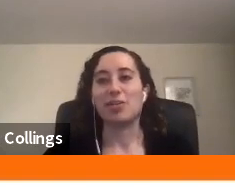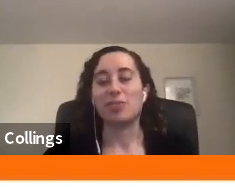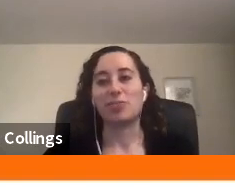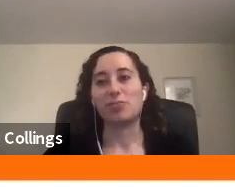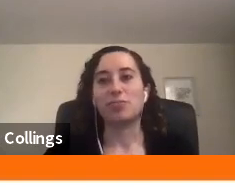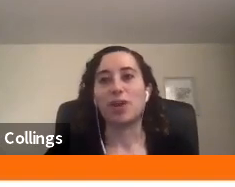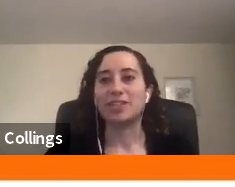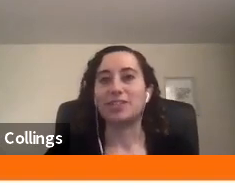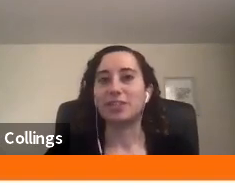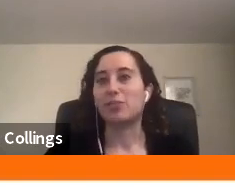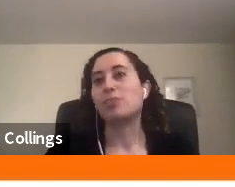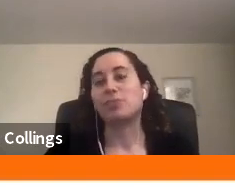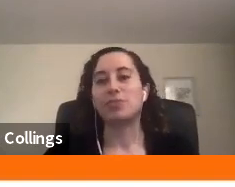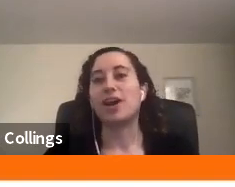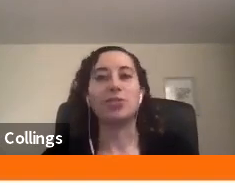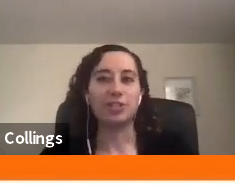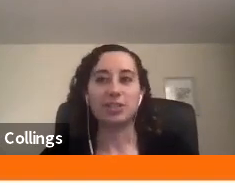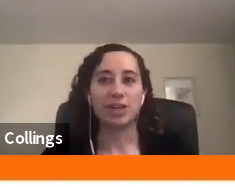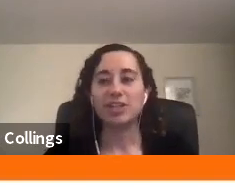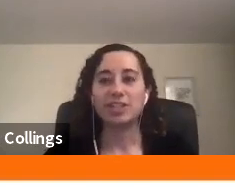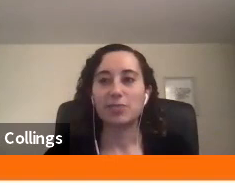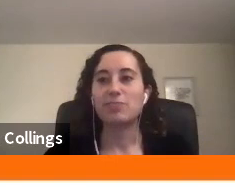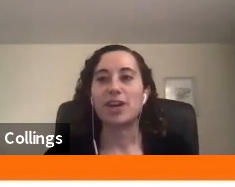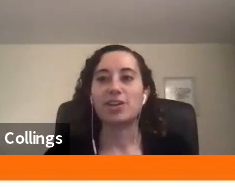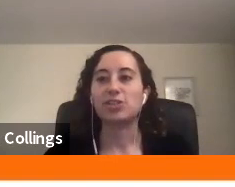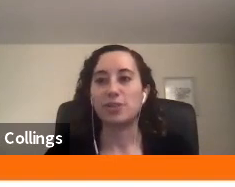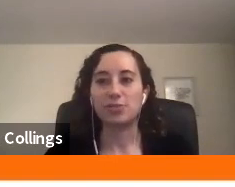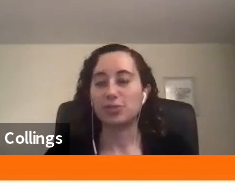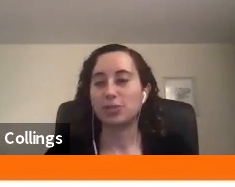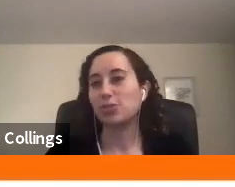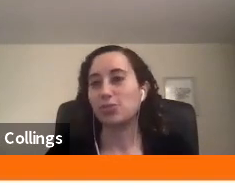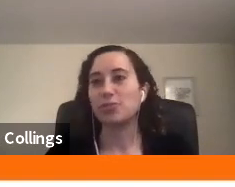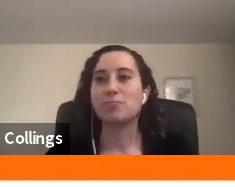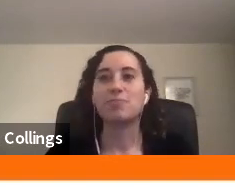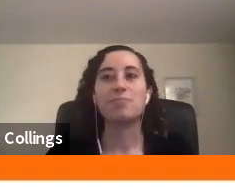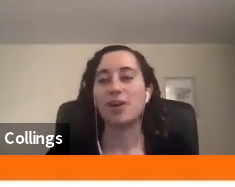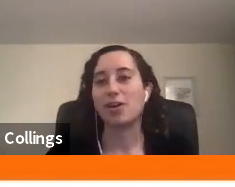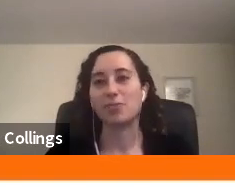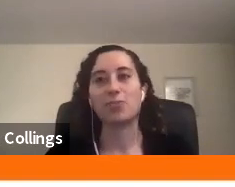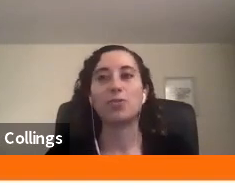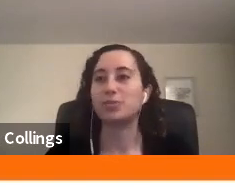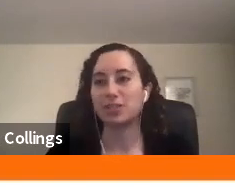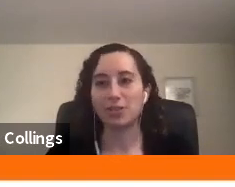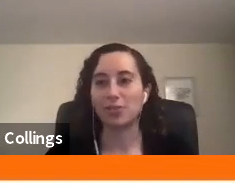So that is definitely something to think about, too, that often the